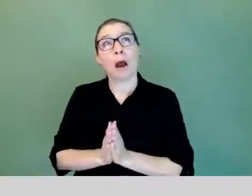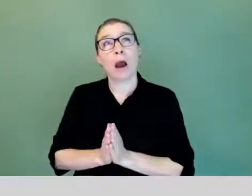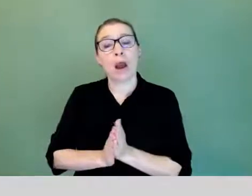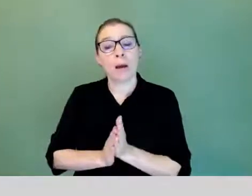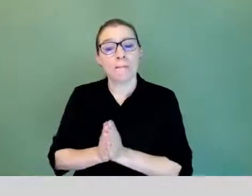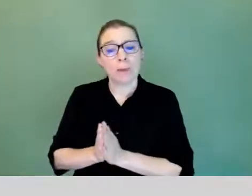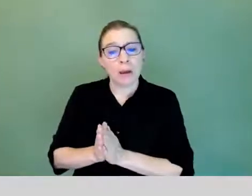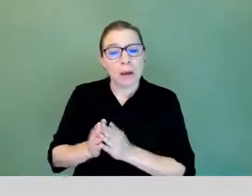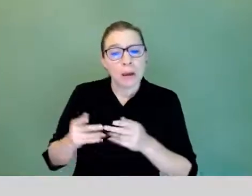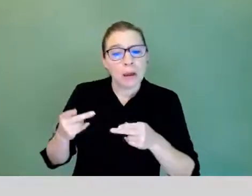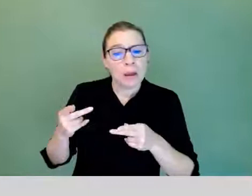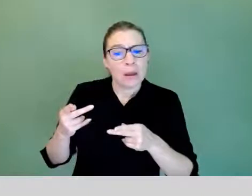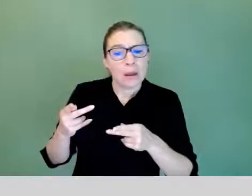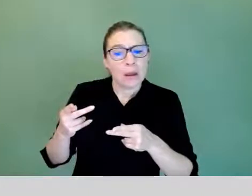computations on the encrypted data.